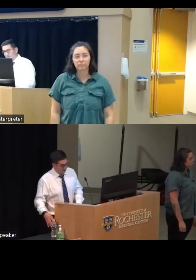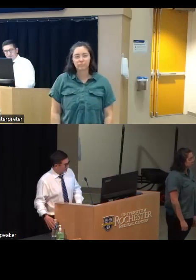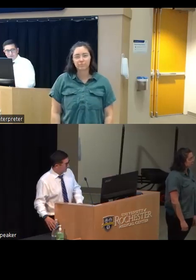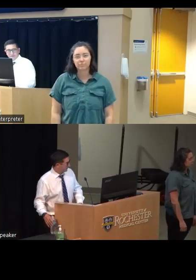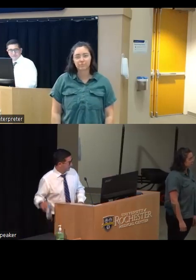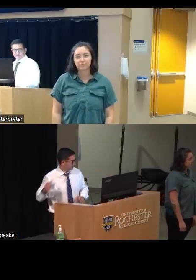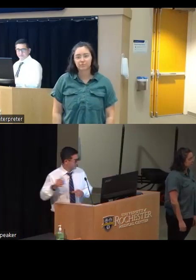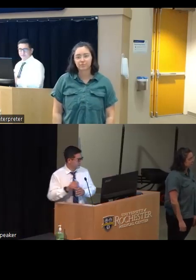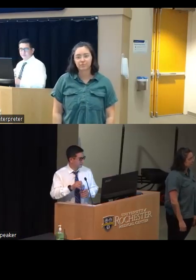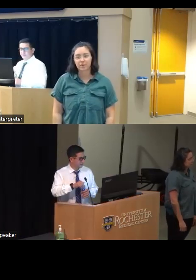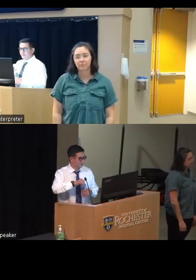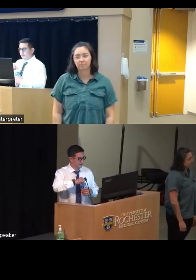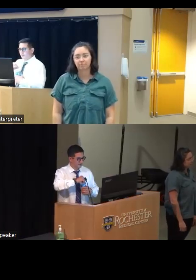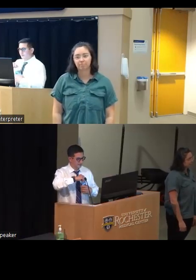it's going to take a zip here